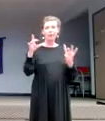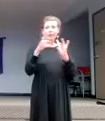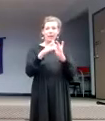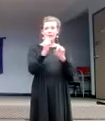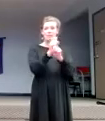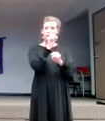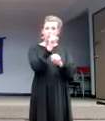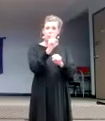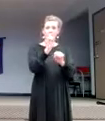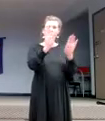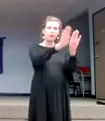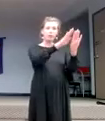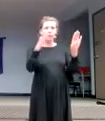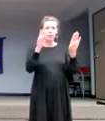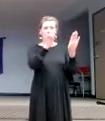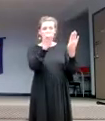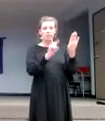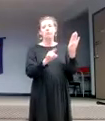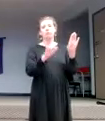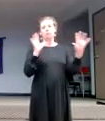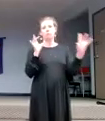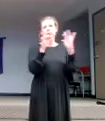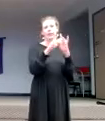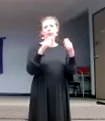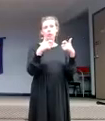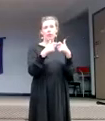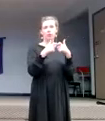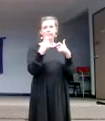sure that we can get to your breaker panel. If there's anything in the way, please make